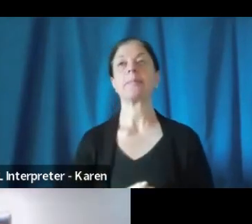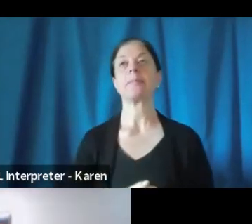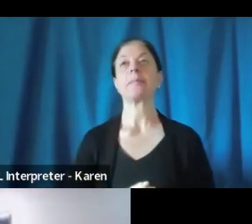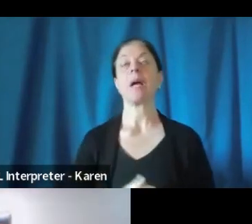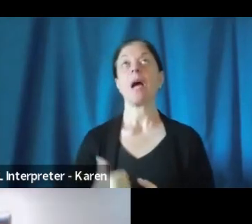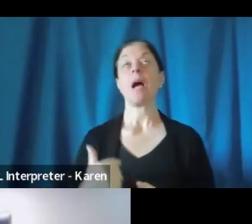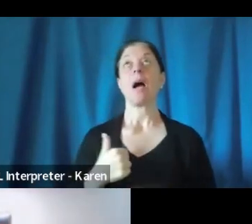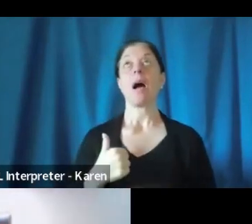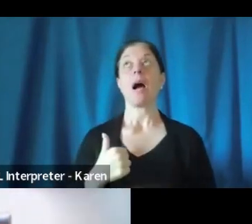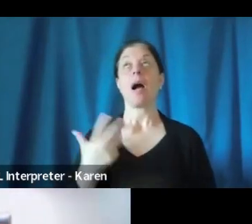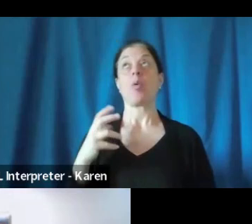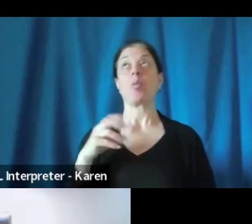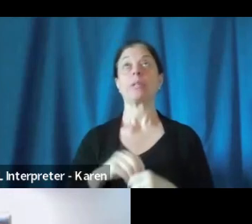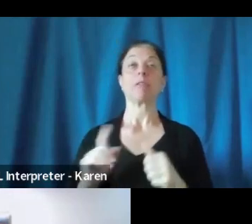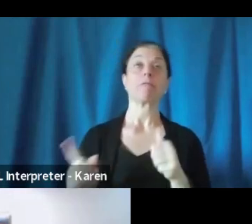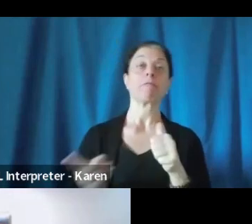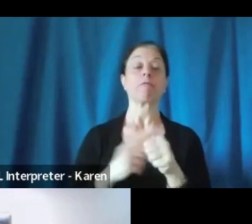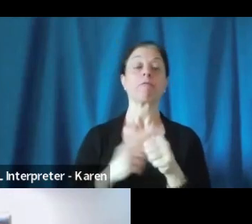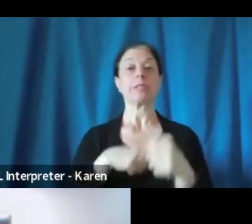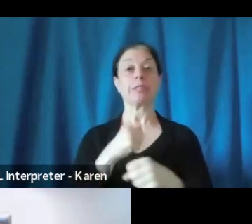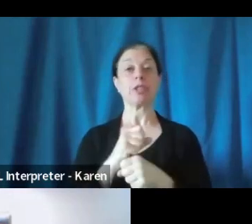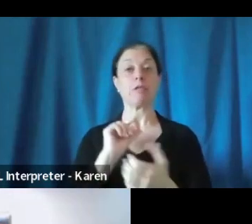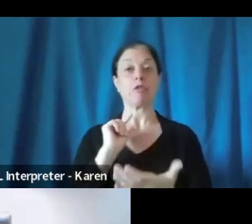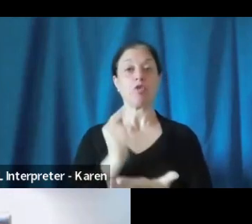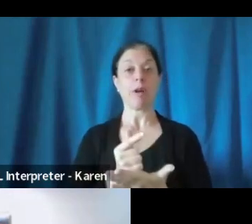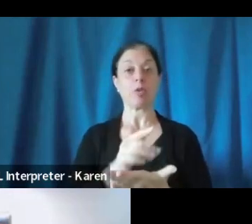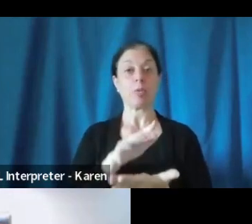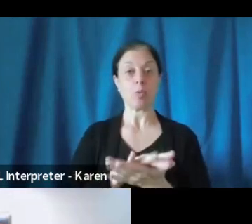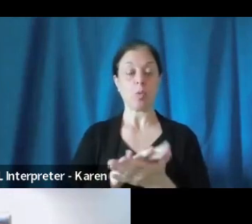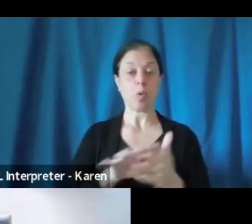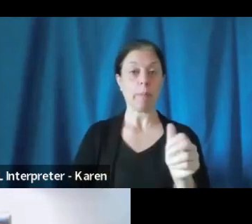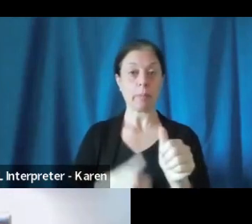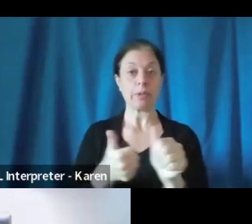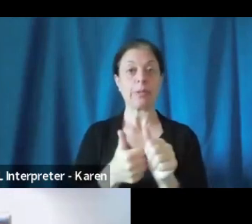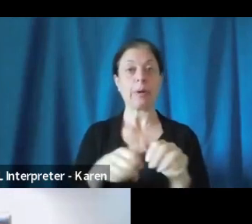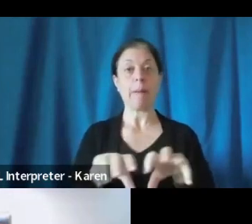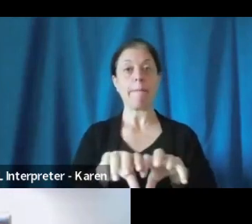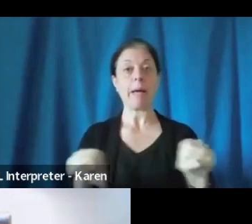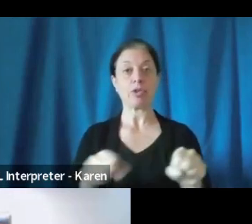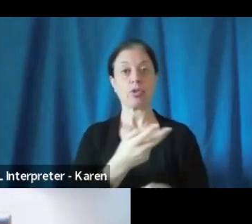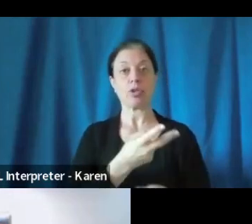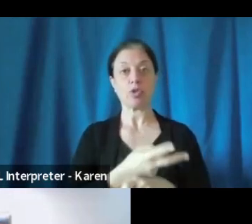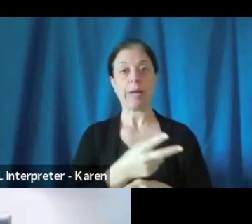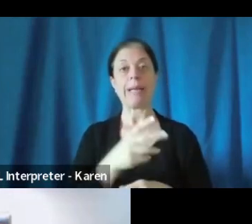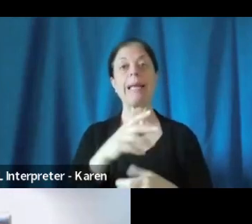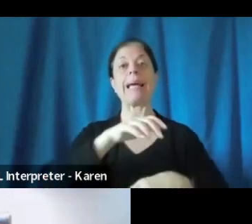perspective has shaped that path. So I was in my first year of graduate